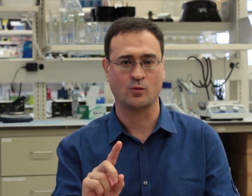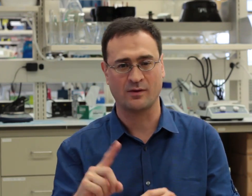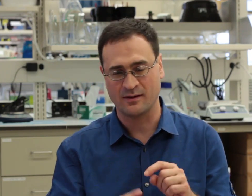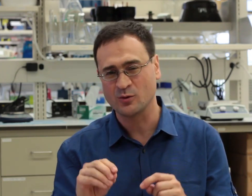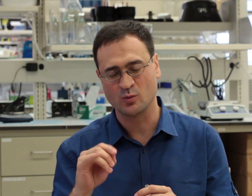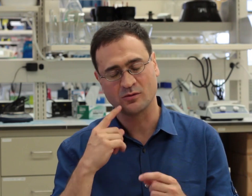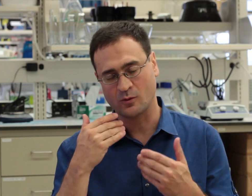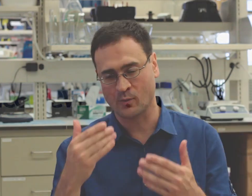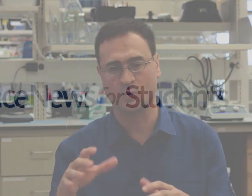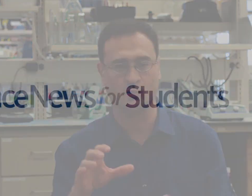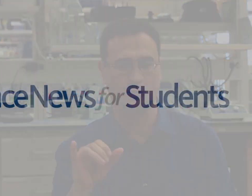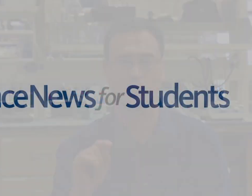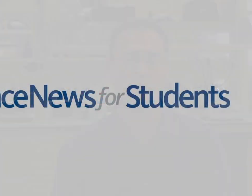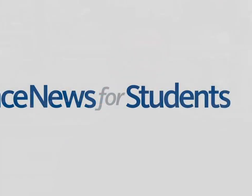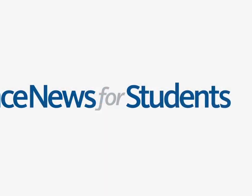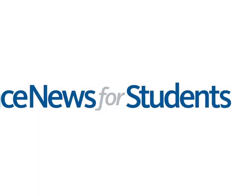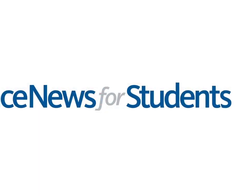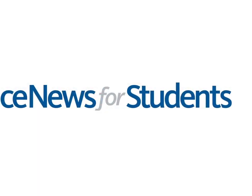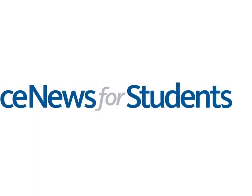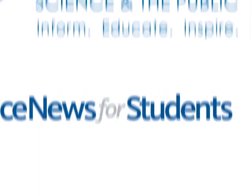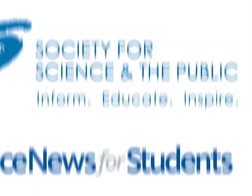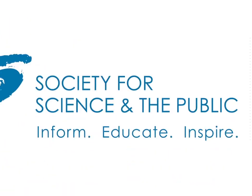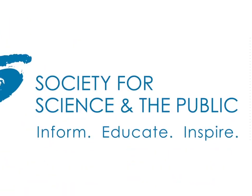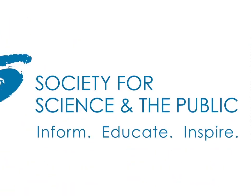Or where you can go or what you can do. Do it.